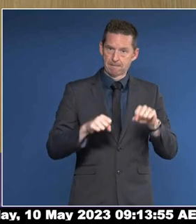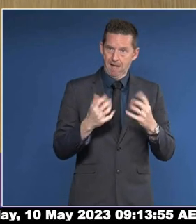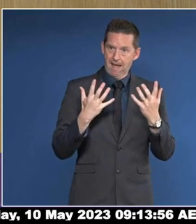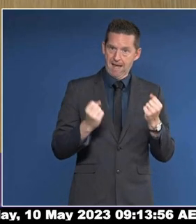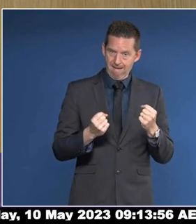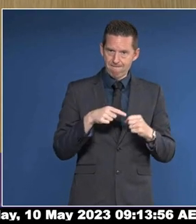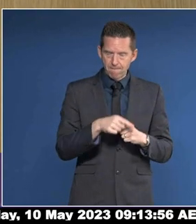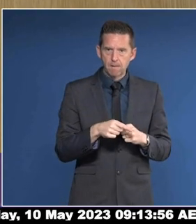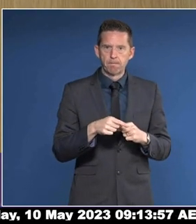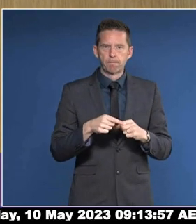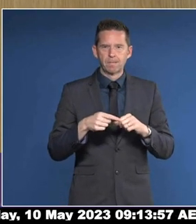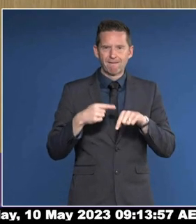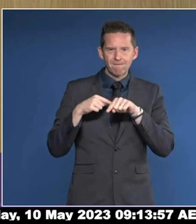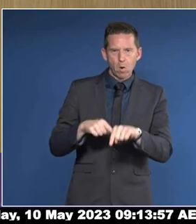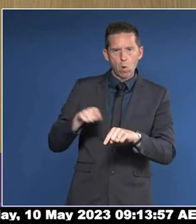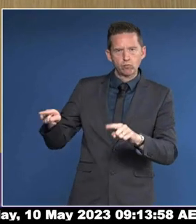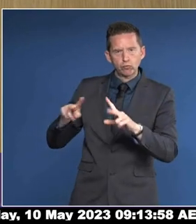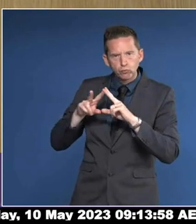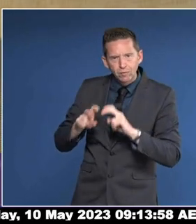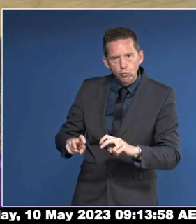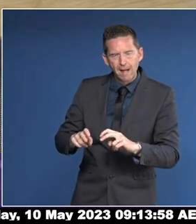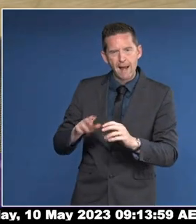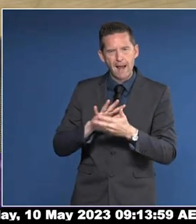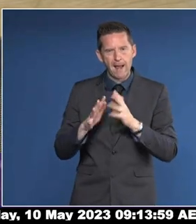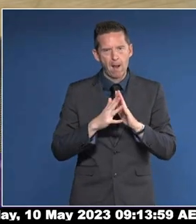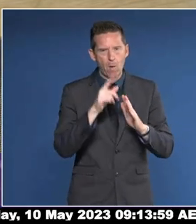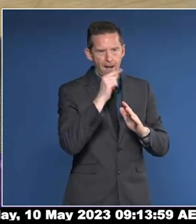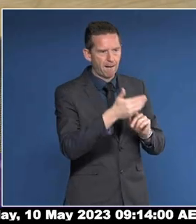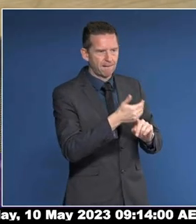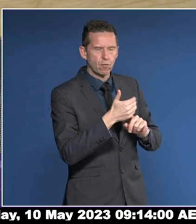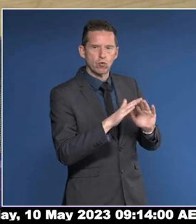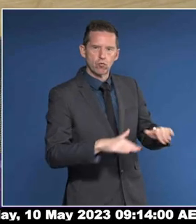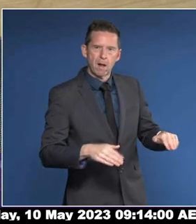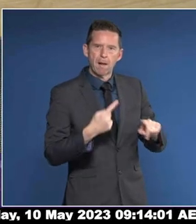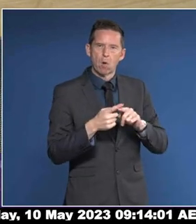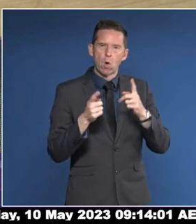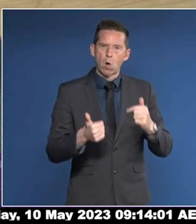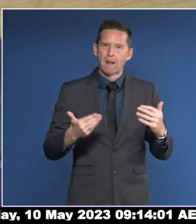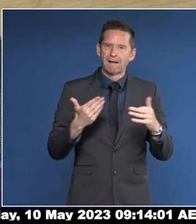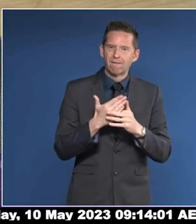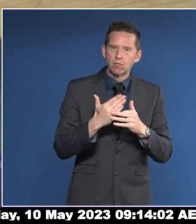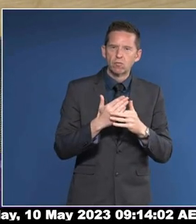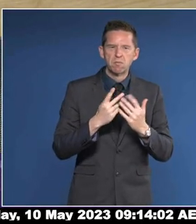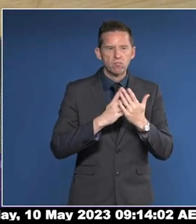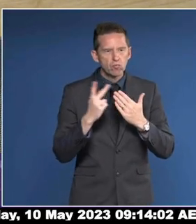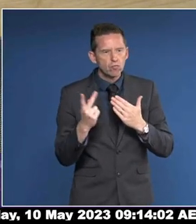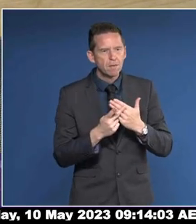maltreatment prevention and early intervention programs and services that are widely accessible to the majority of families.